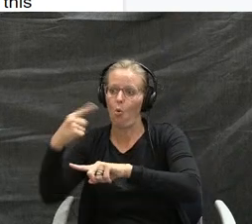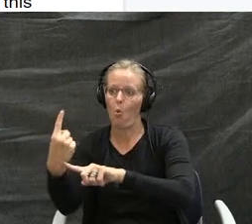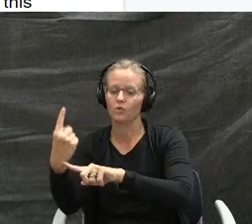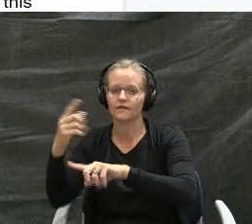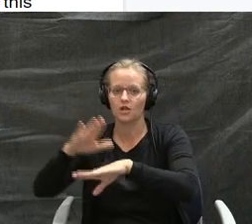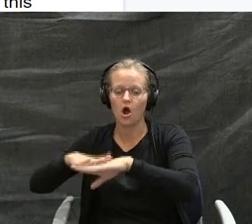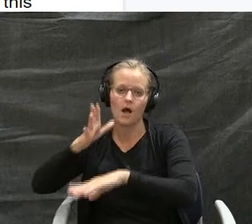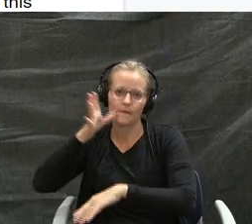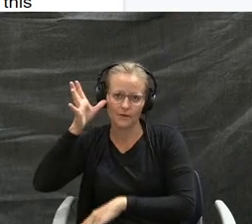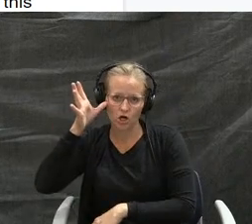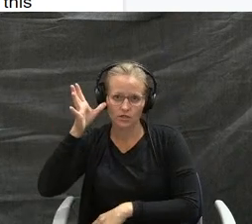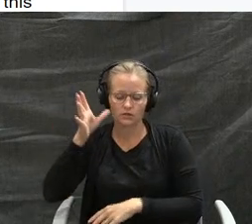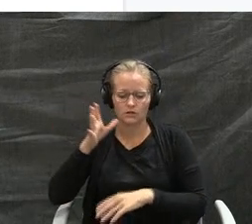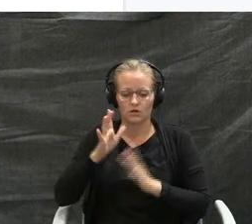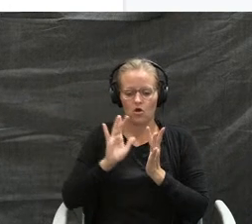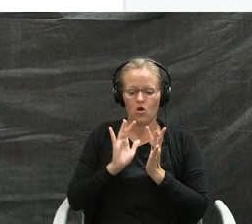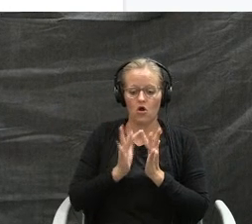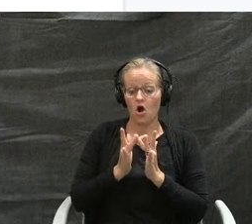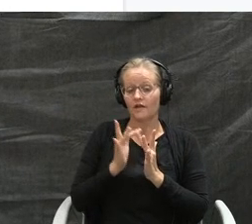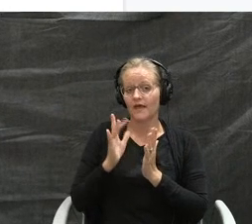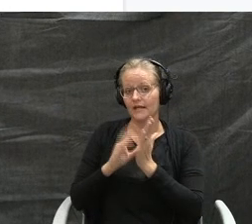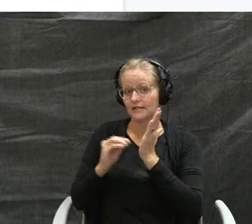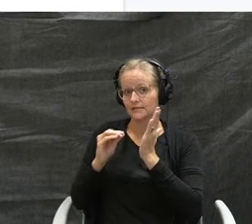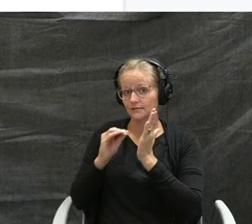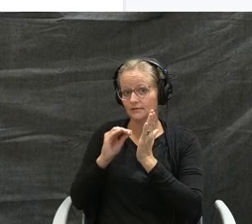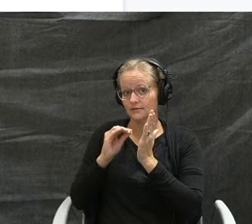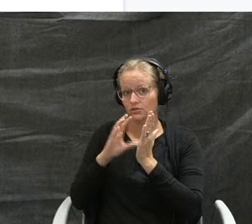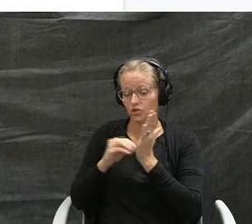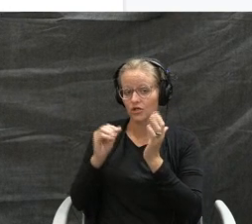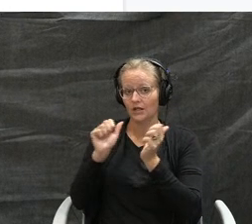The online experience part of the hybrid option on Monday and